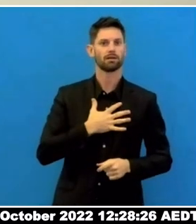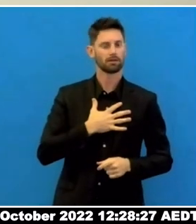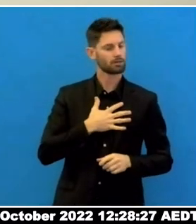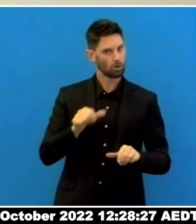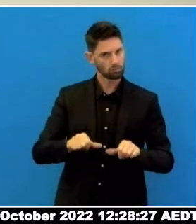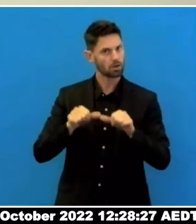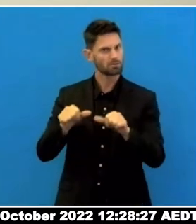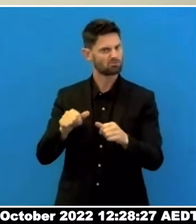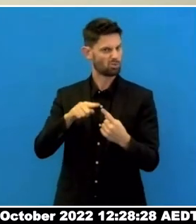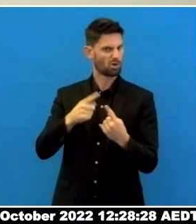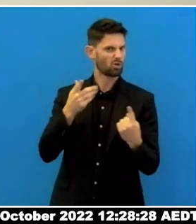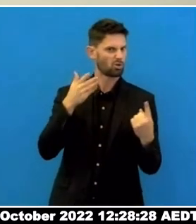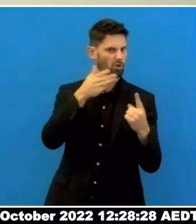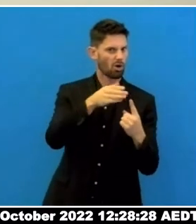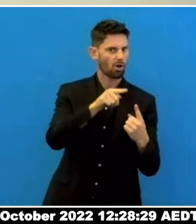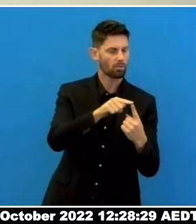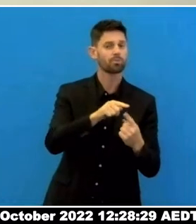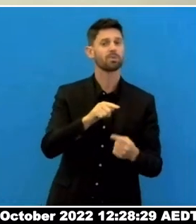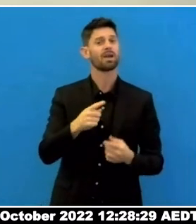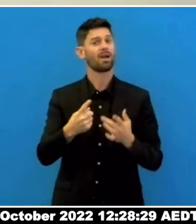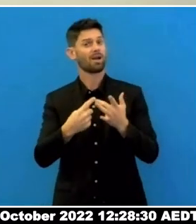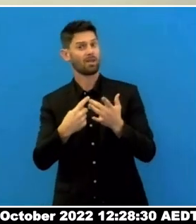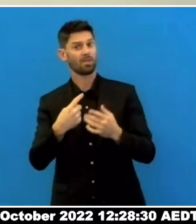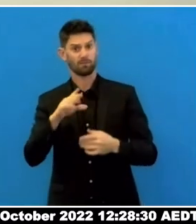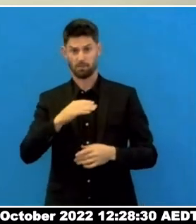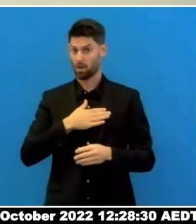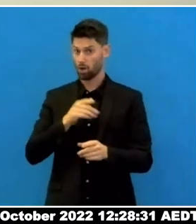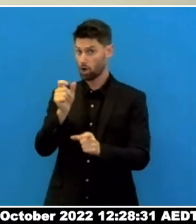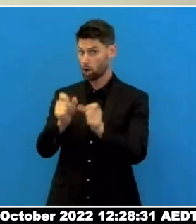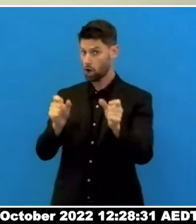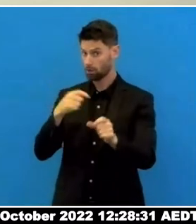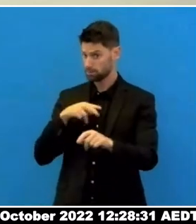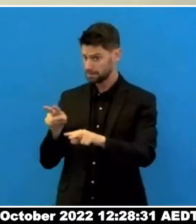You know, another common thing that can happen in terms of the experiences of our clients and communities